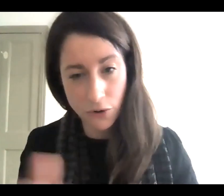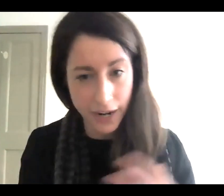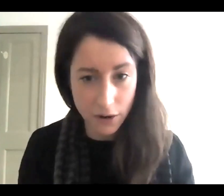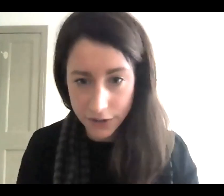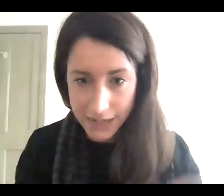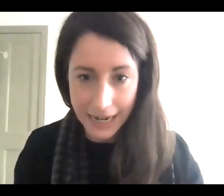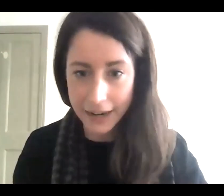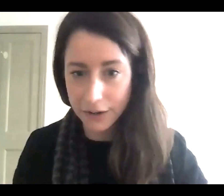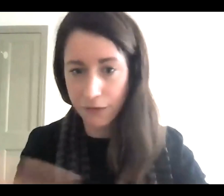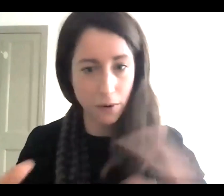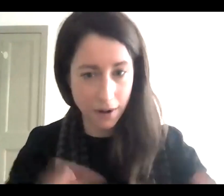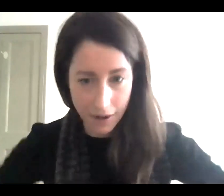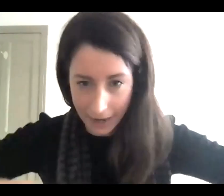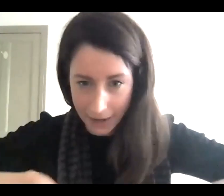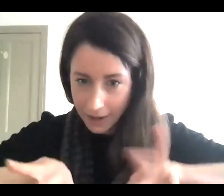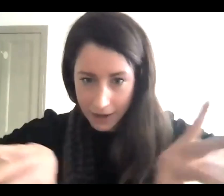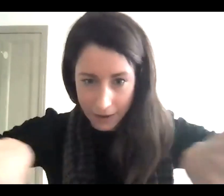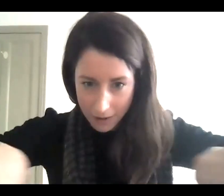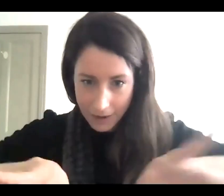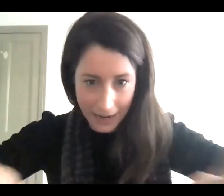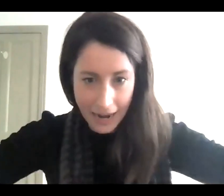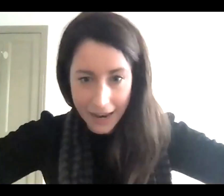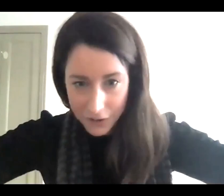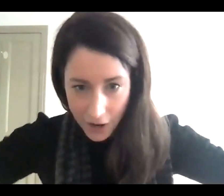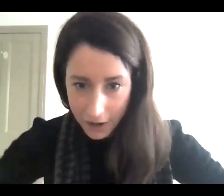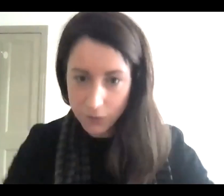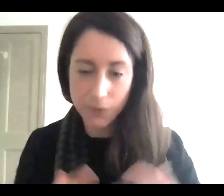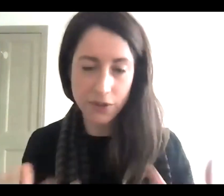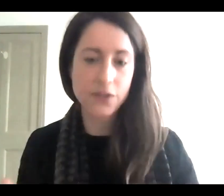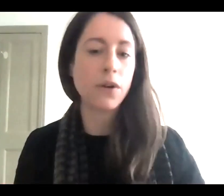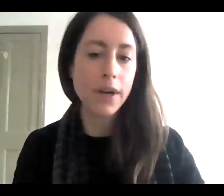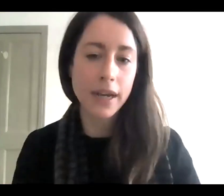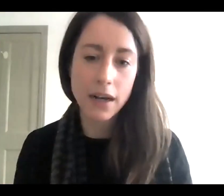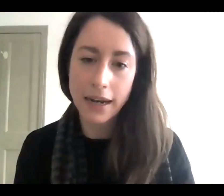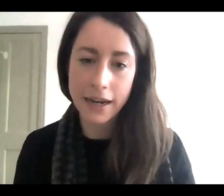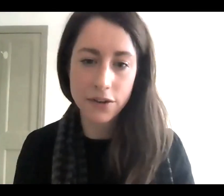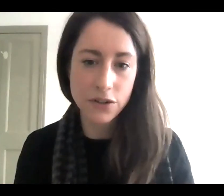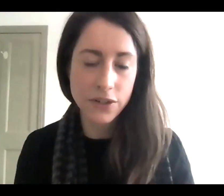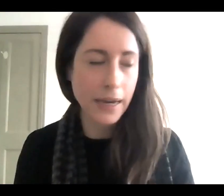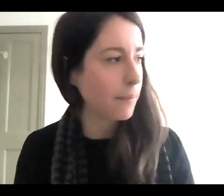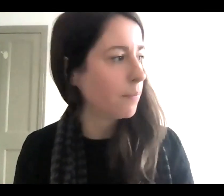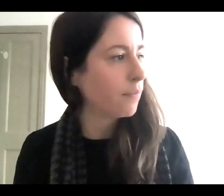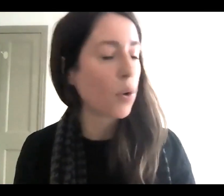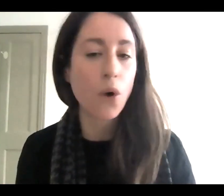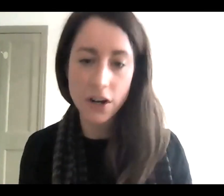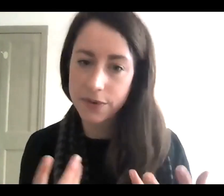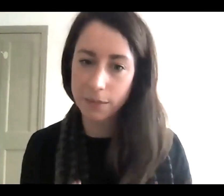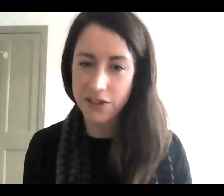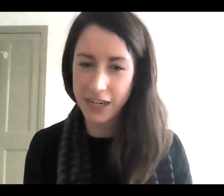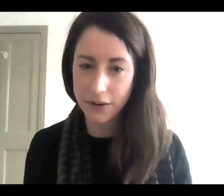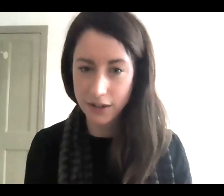created all these land art with the soil and worked with the materials